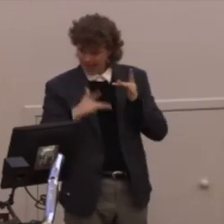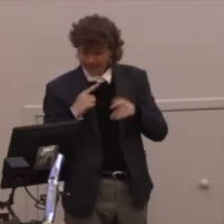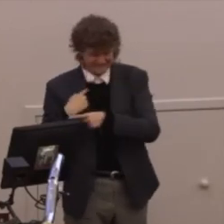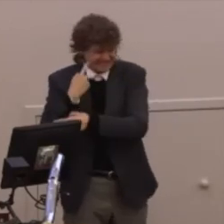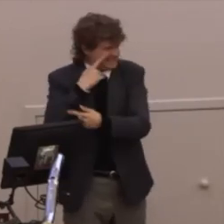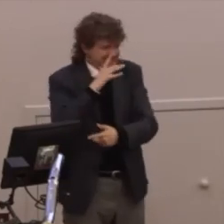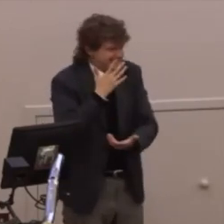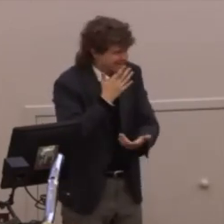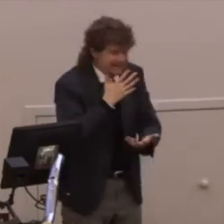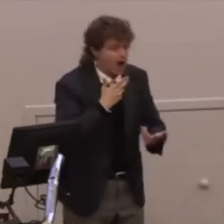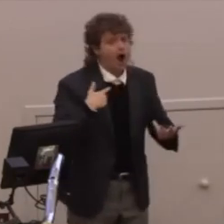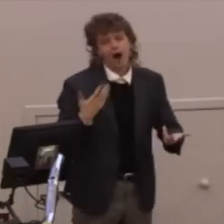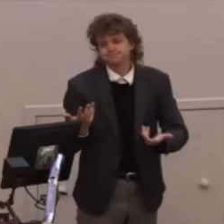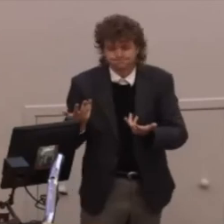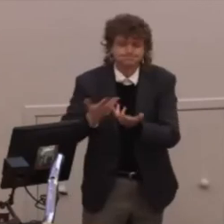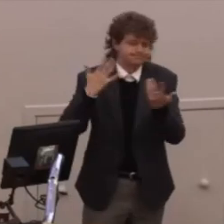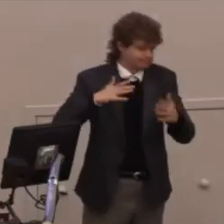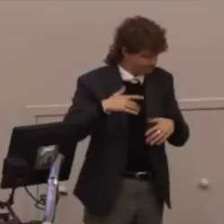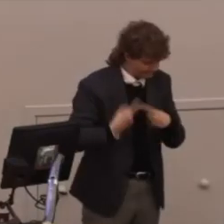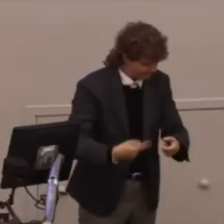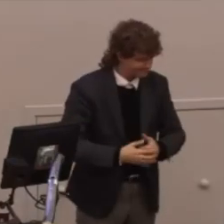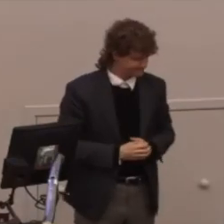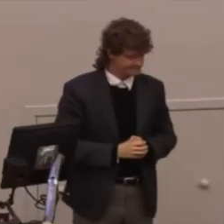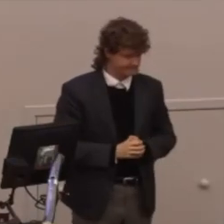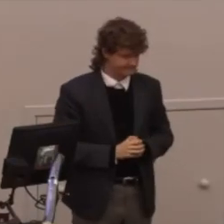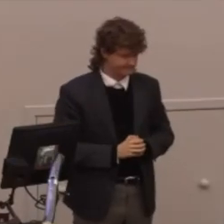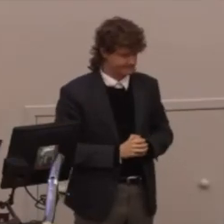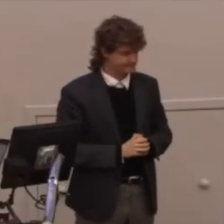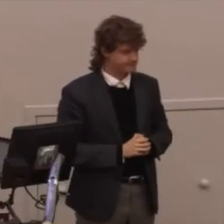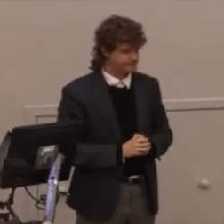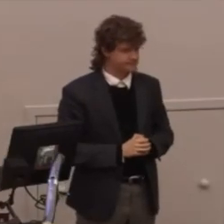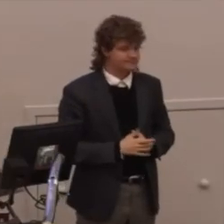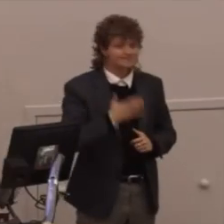Shivangi Agrawal: So (indiscernible) is a popular American singer and dancer often referred